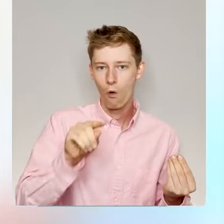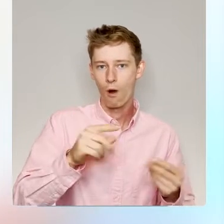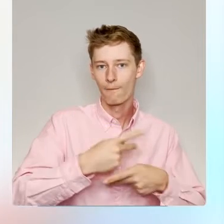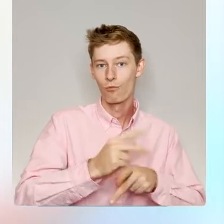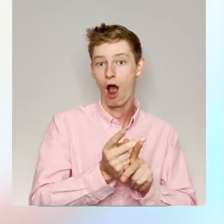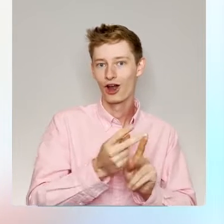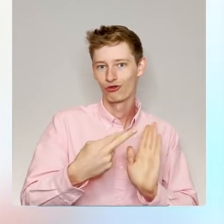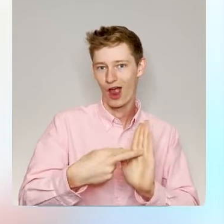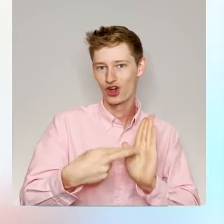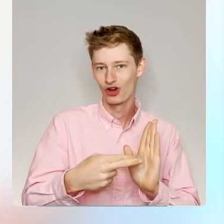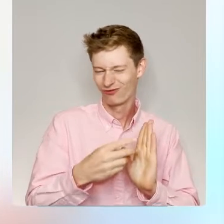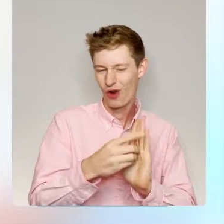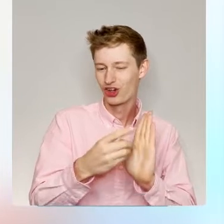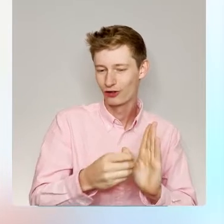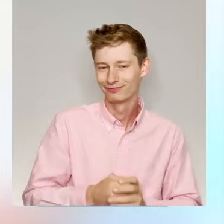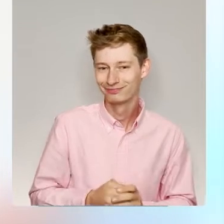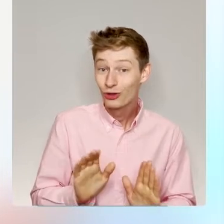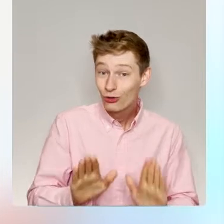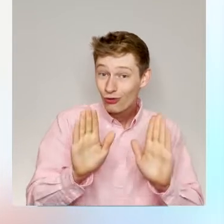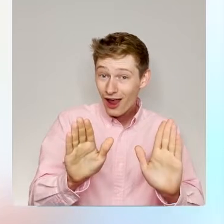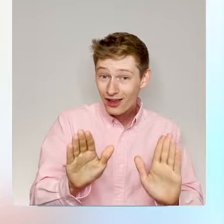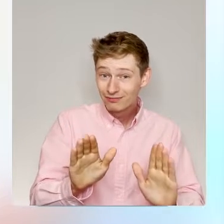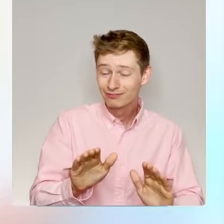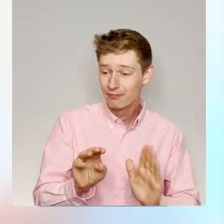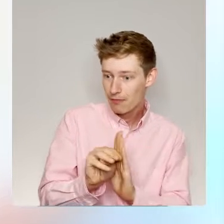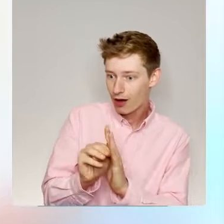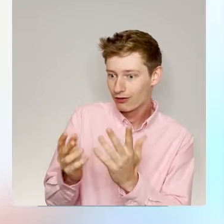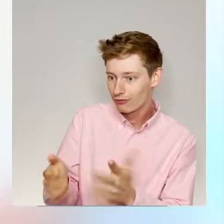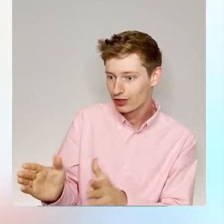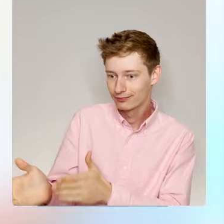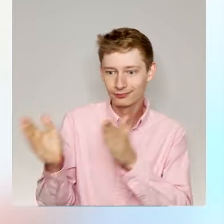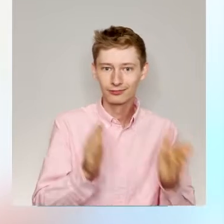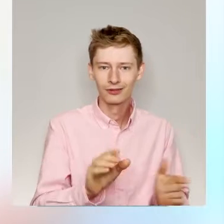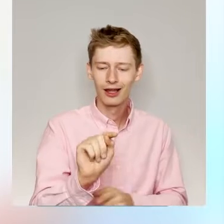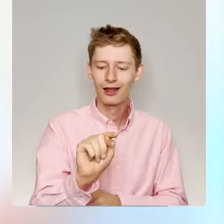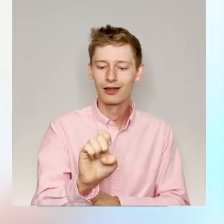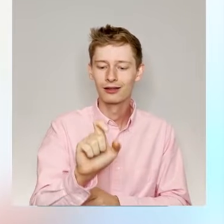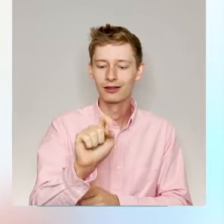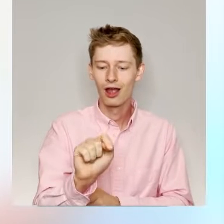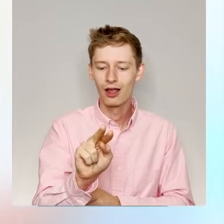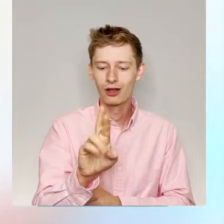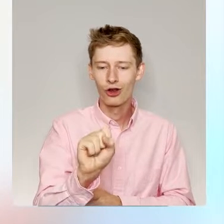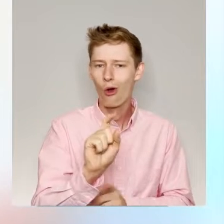but we recommend using the KTX2 texture format. It is a texture transmission format